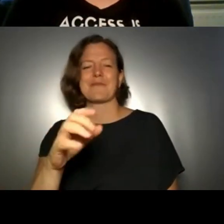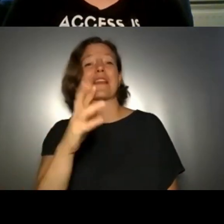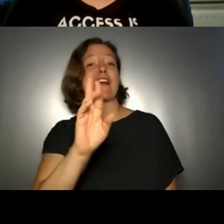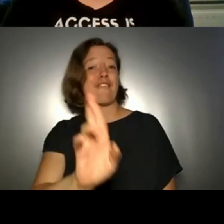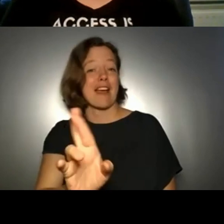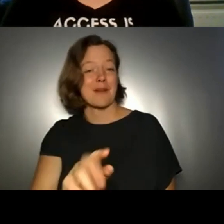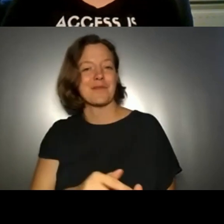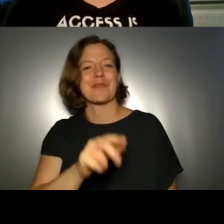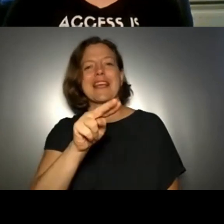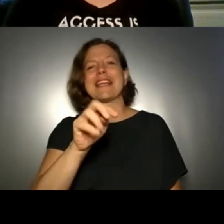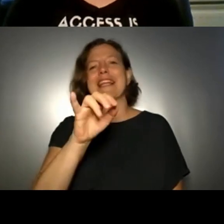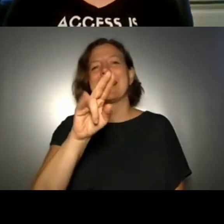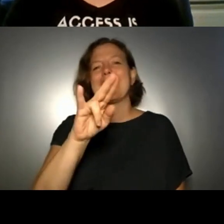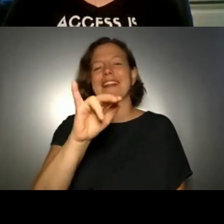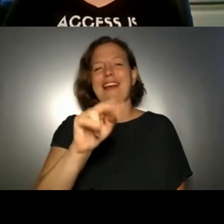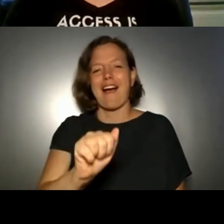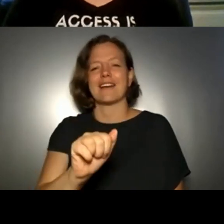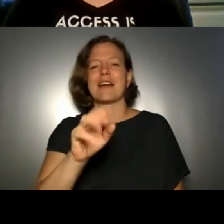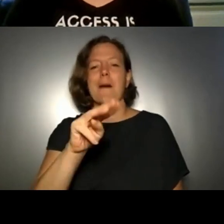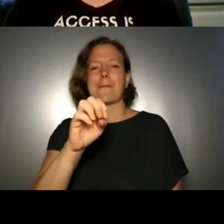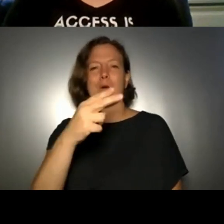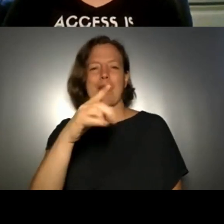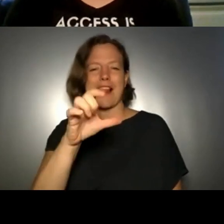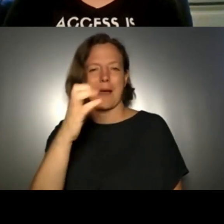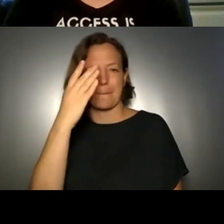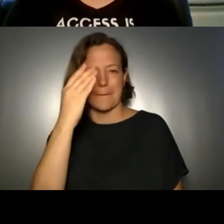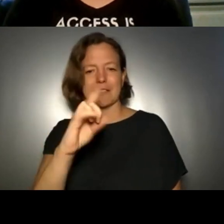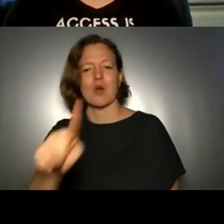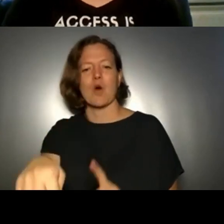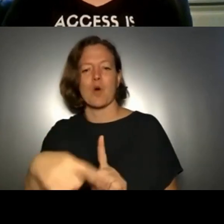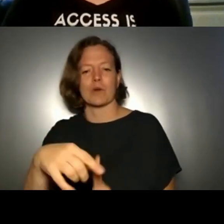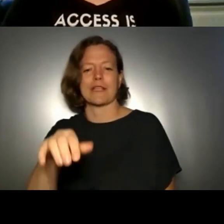Yes, they already joined us on the virtual Zoom stage.